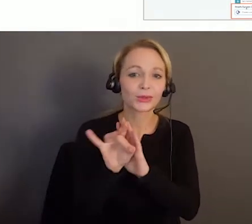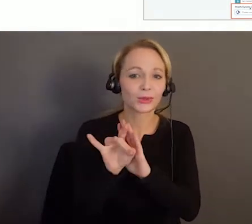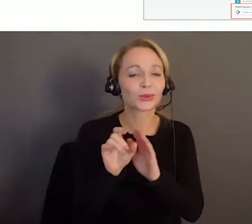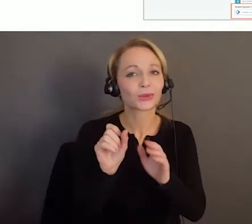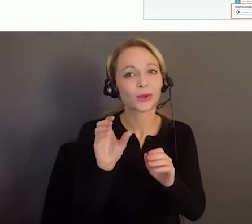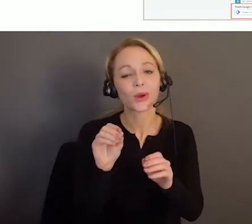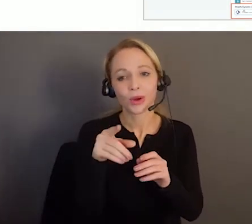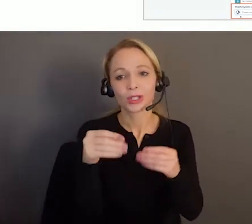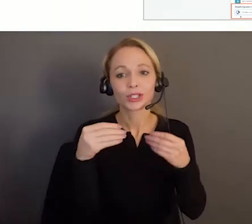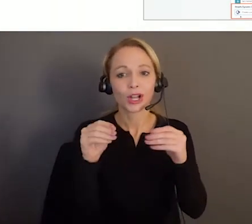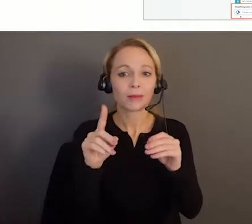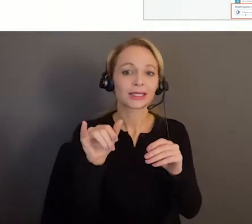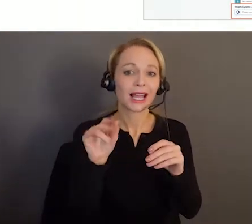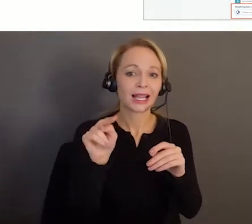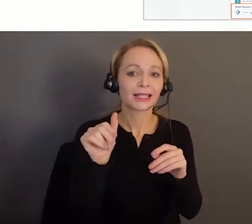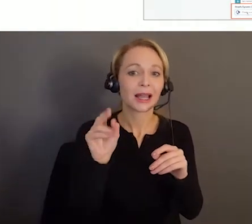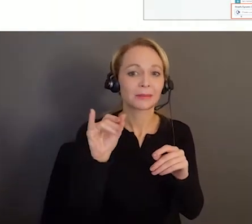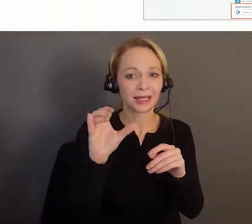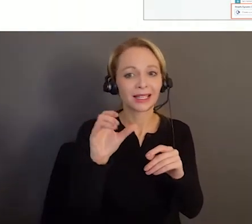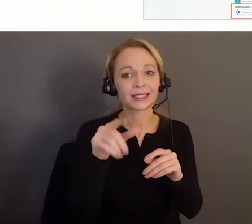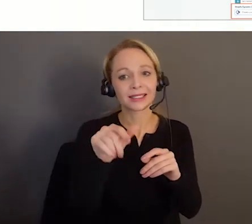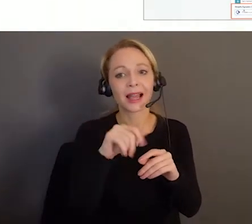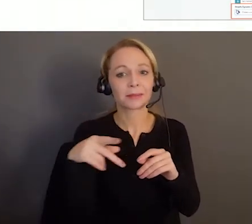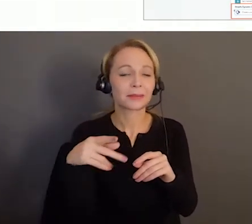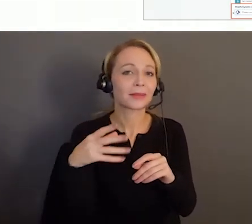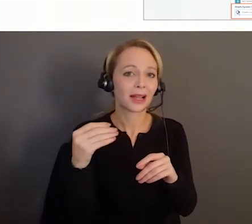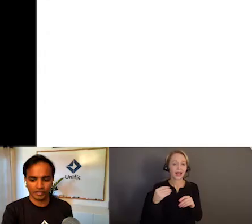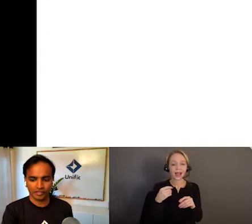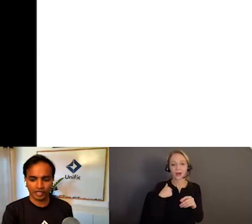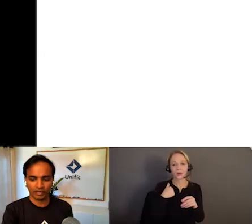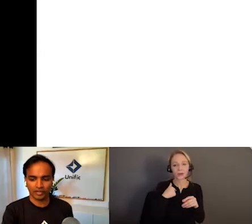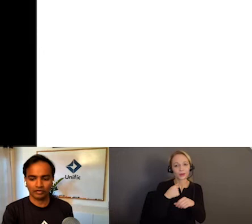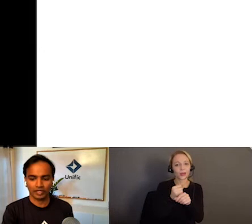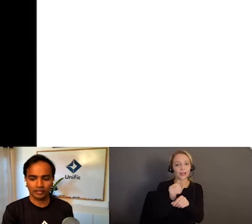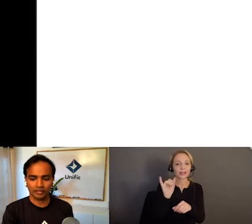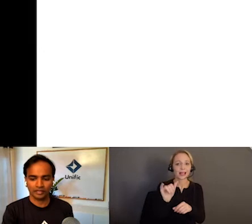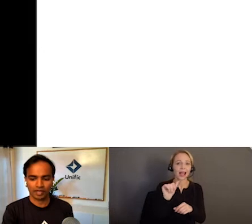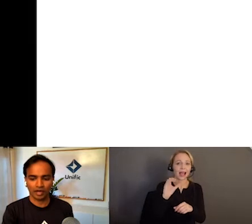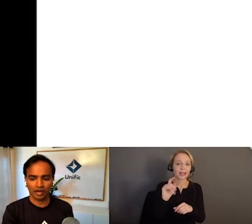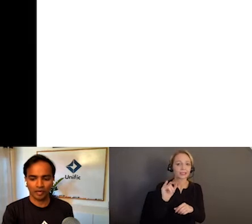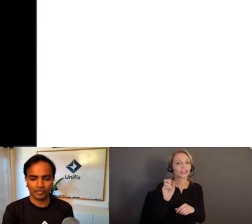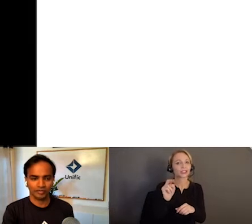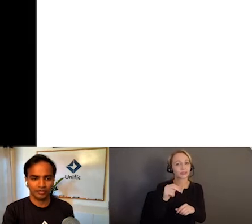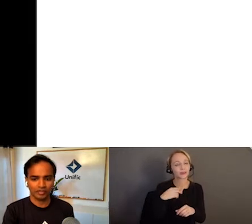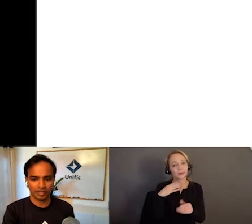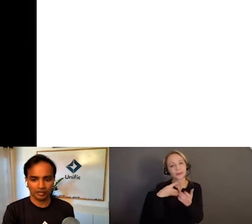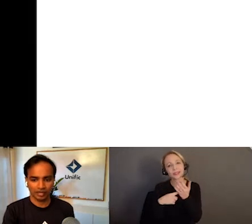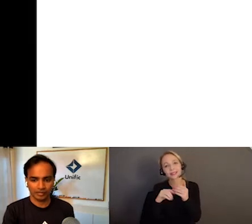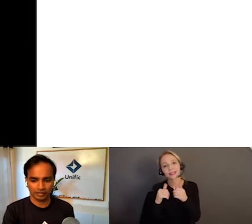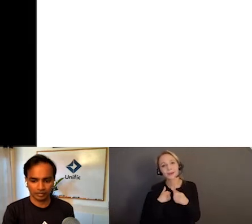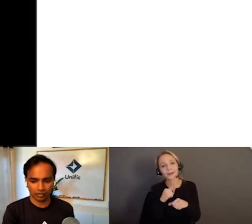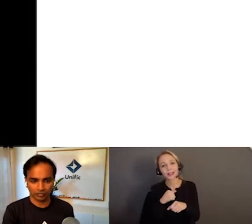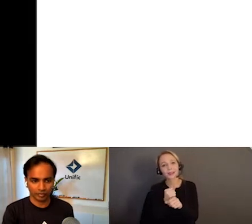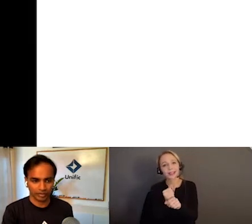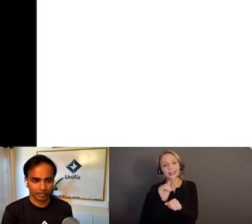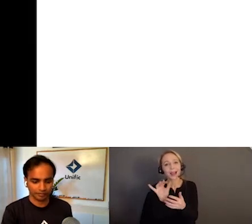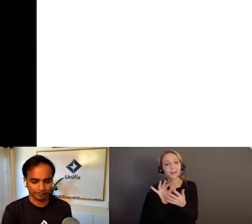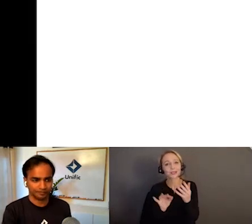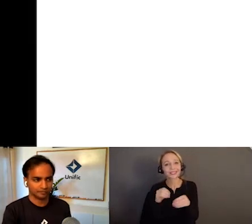SEE AN ACTION TO CHOOSE AND COUPONS IS APP. AND TODAY DISCUSS HOW TO CREATE THIS OPTION IN THE WORK